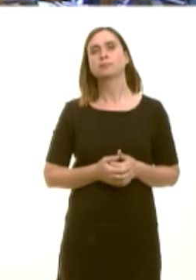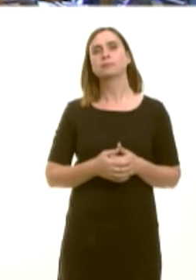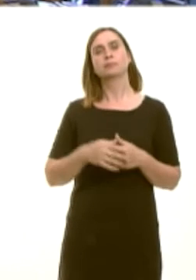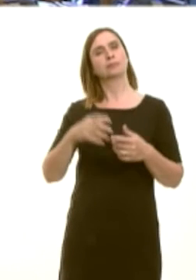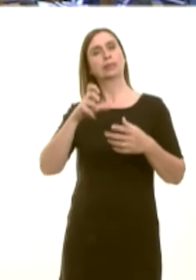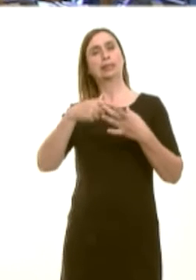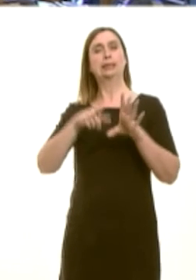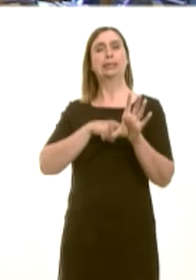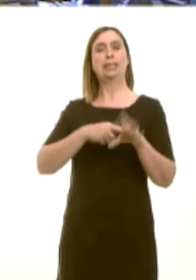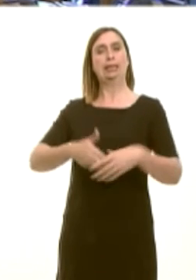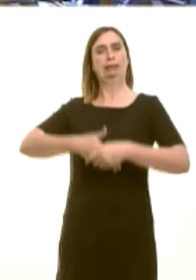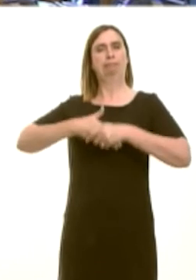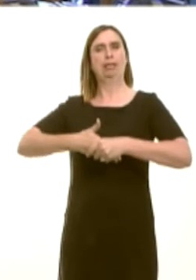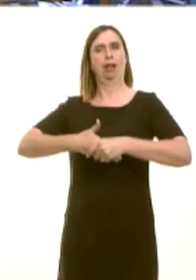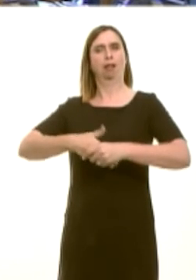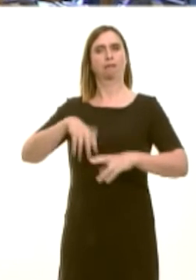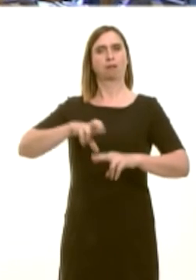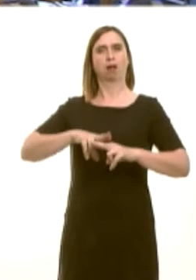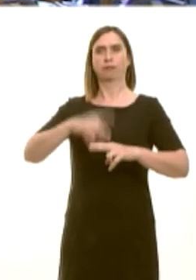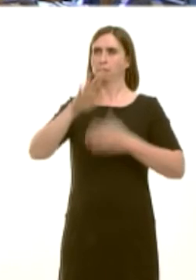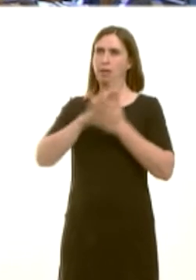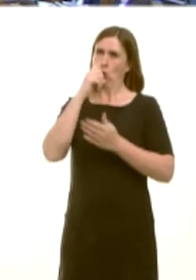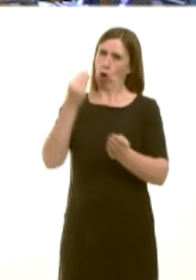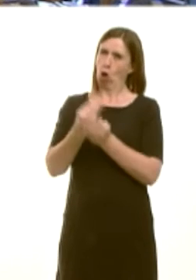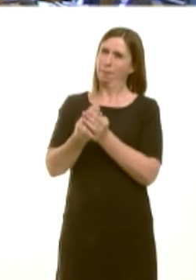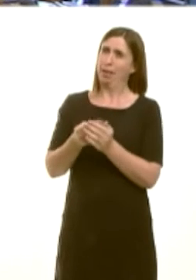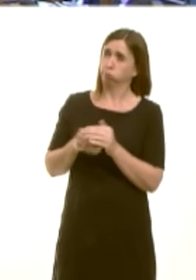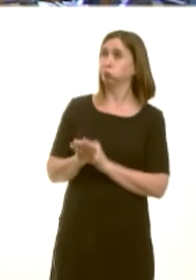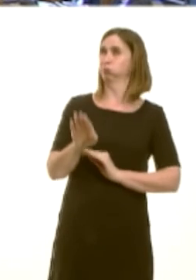could transform the economic future of south Wales and beyond, but reports in the press